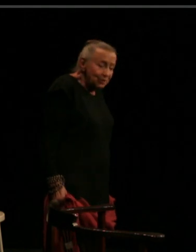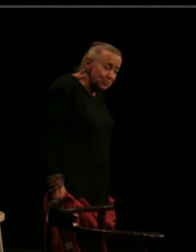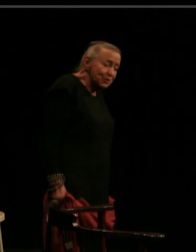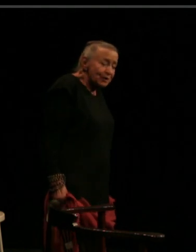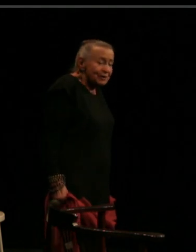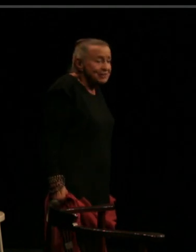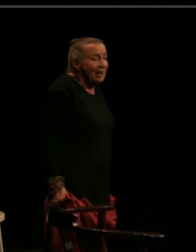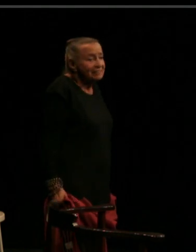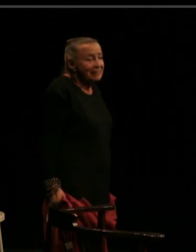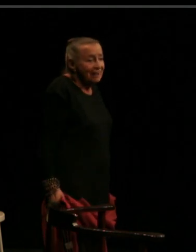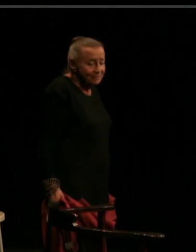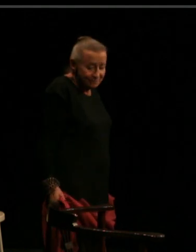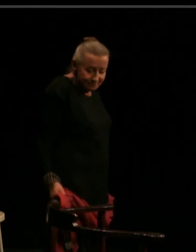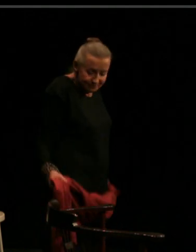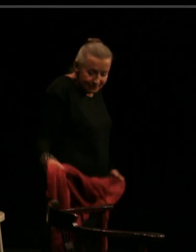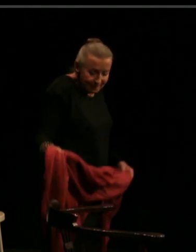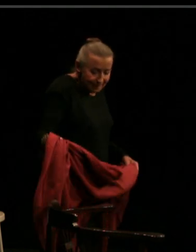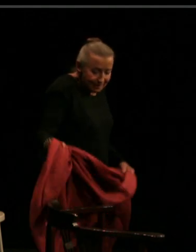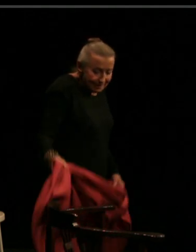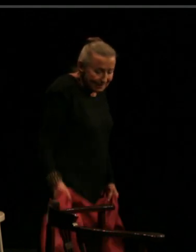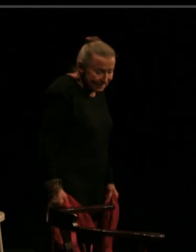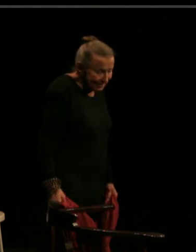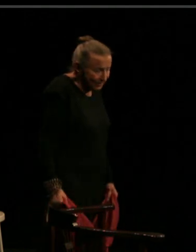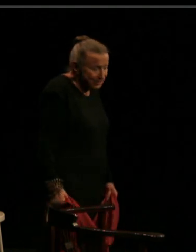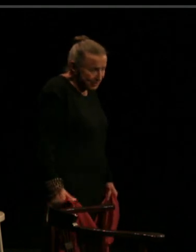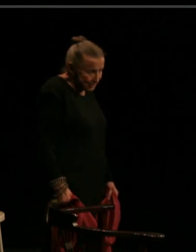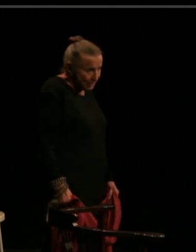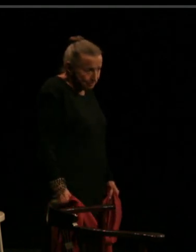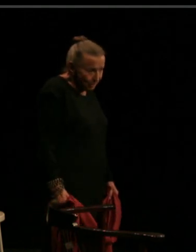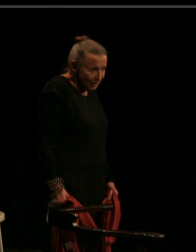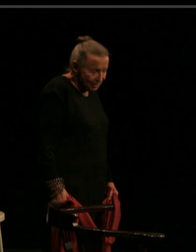The gentry had the field.